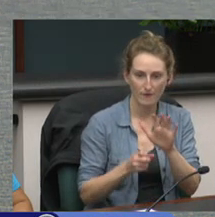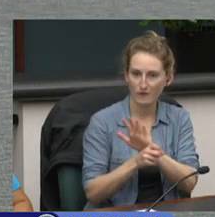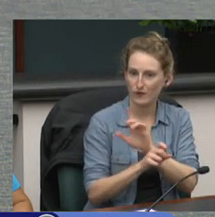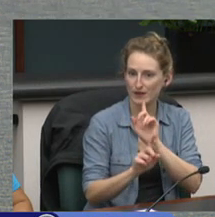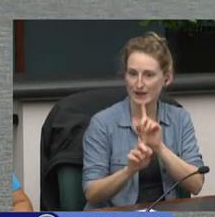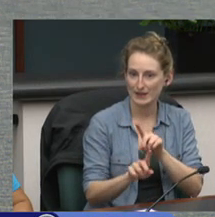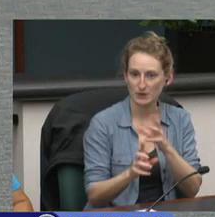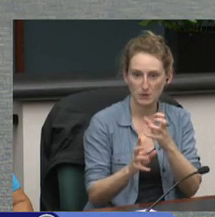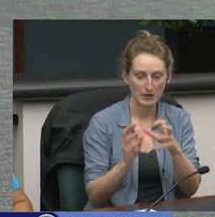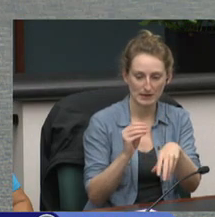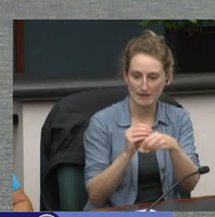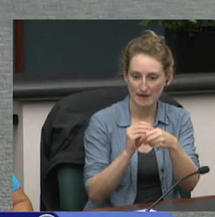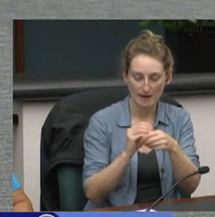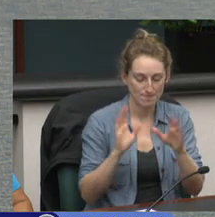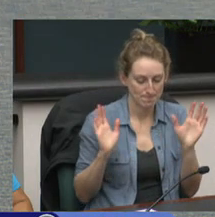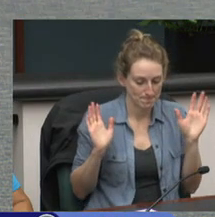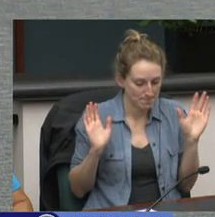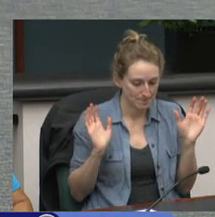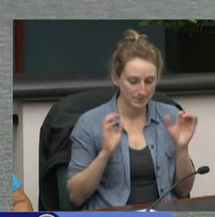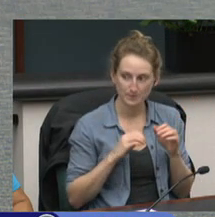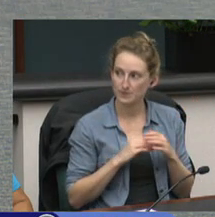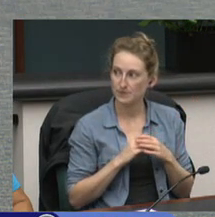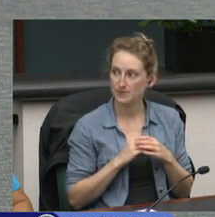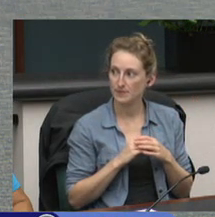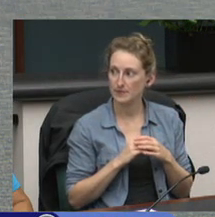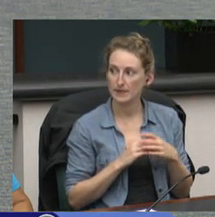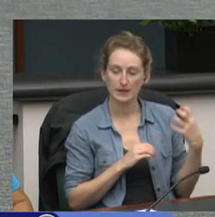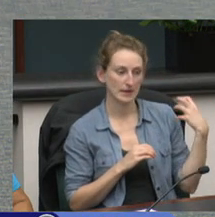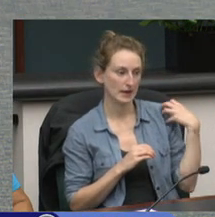could help okay it seems appropriate since the subject